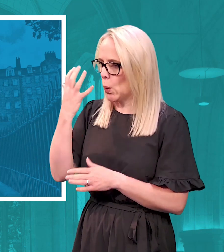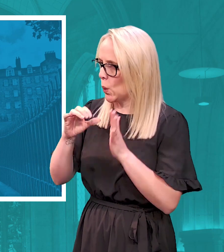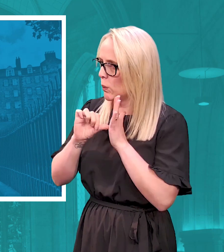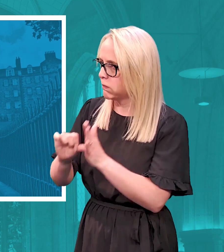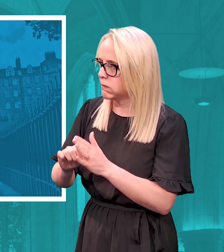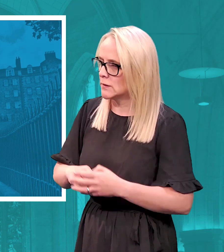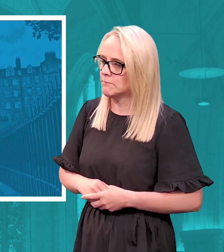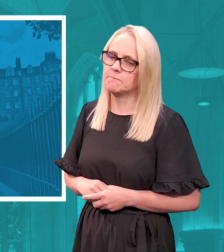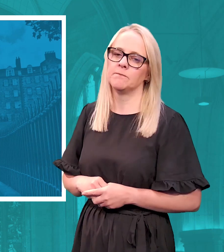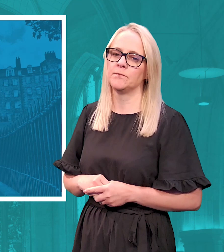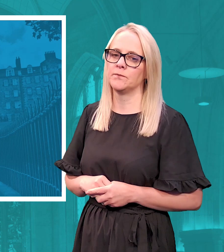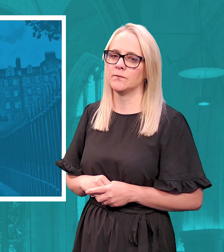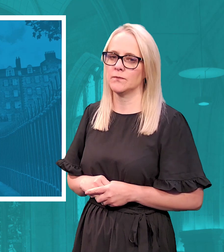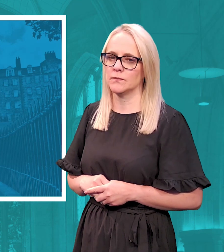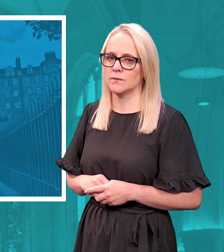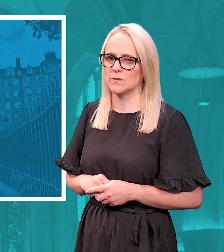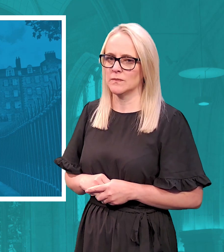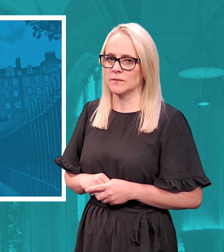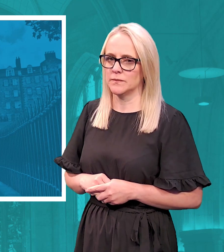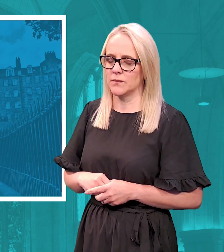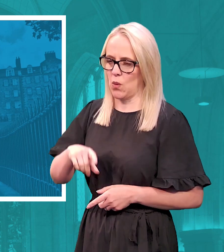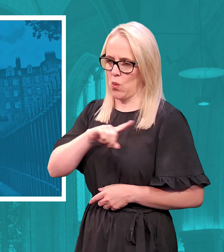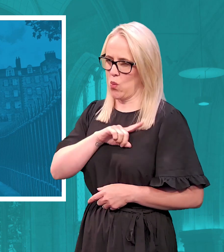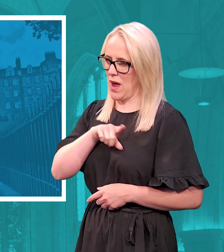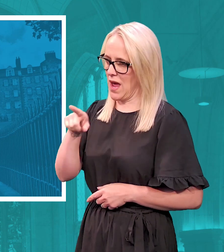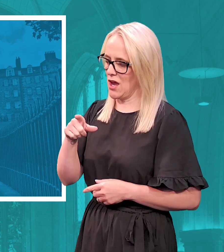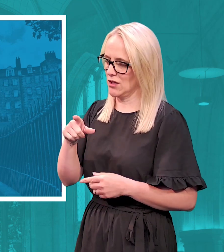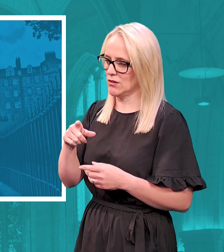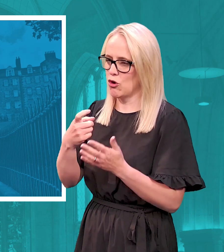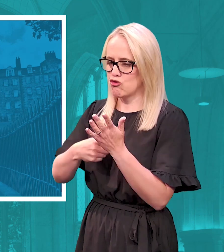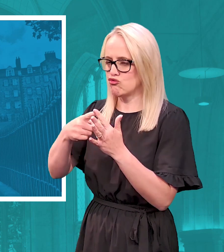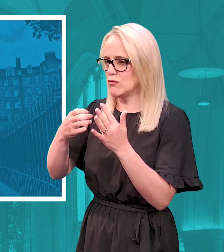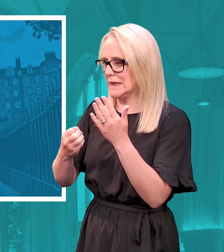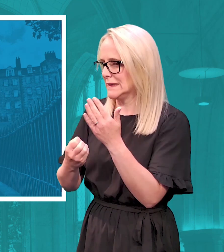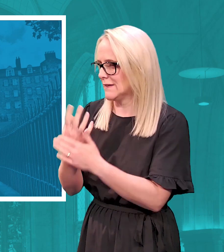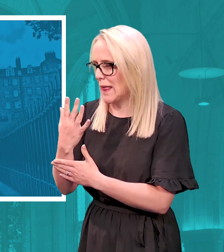They offer little scope for redevelopment or alternative uses.